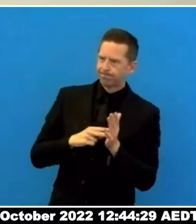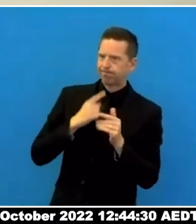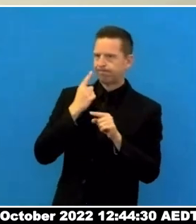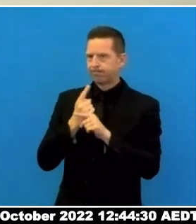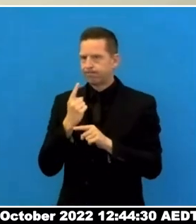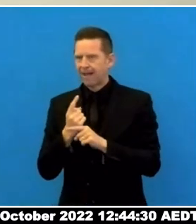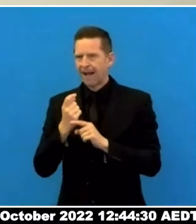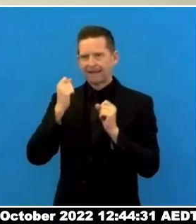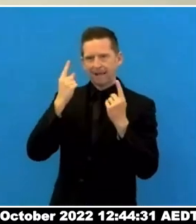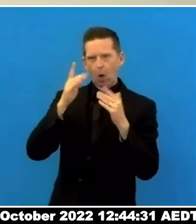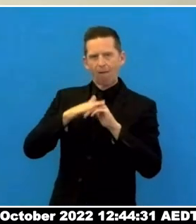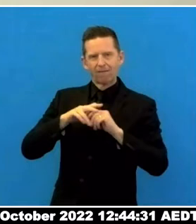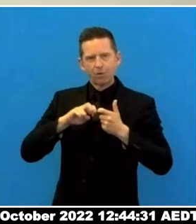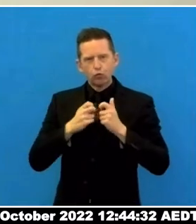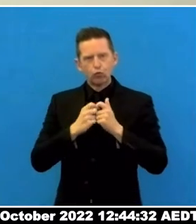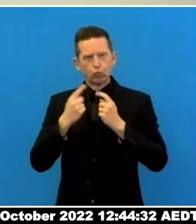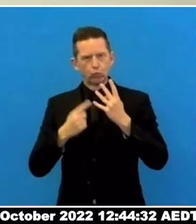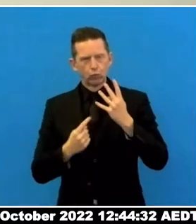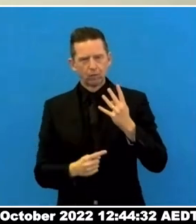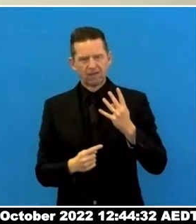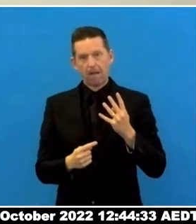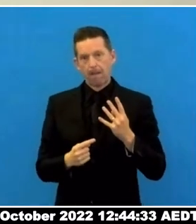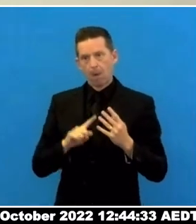and to speak into that and also then to build the capacity of the health